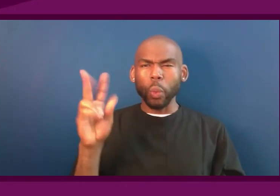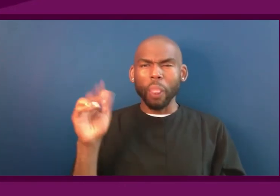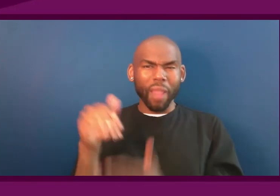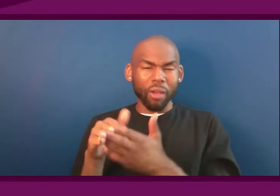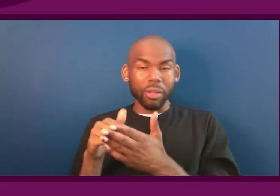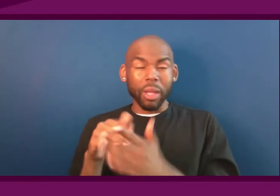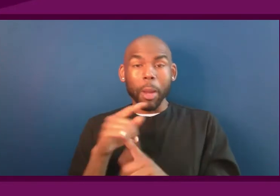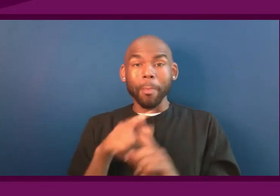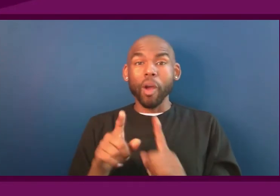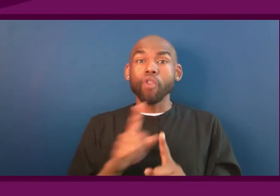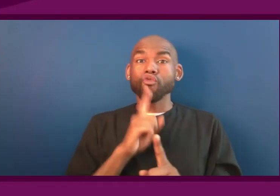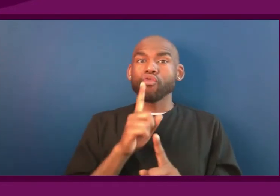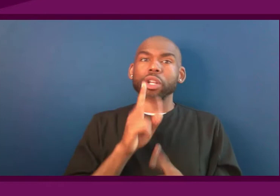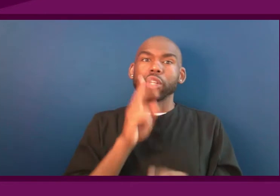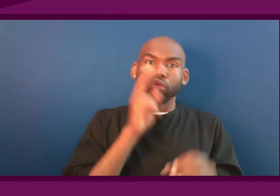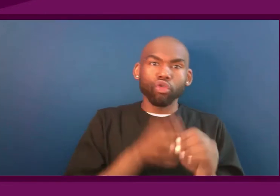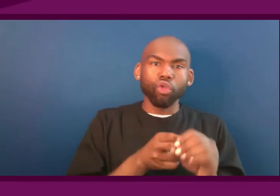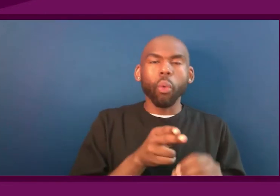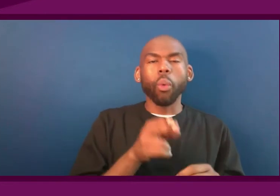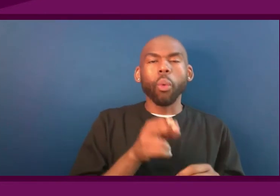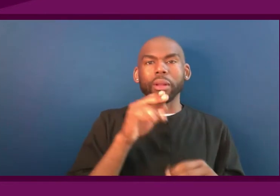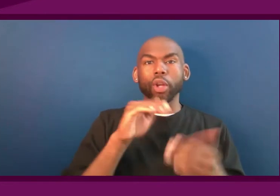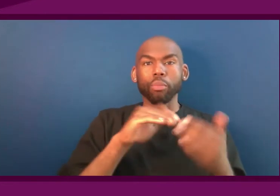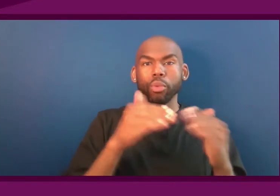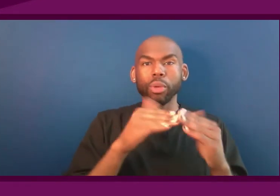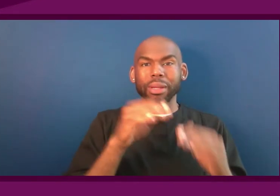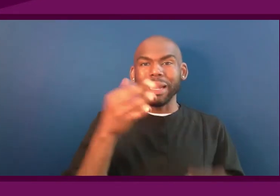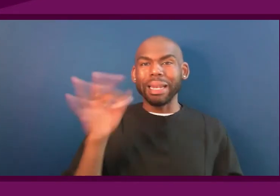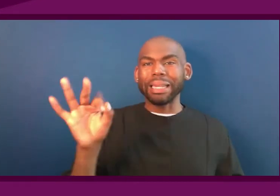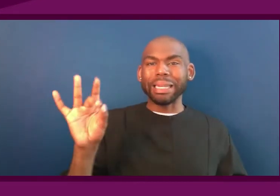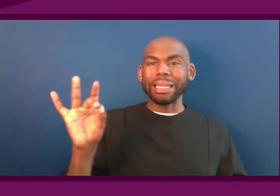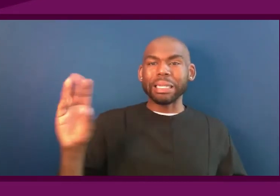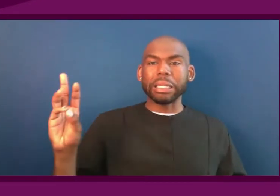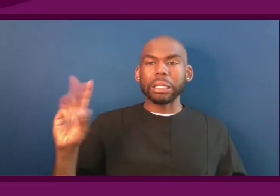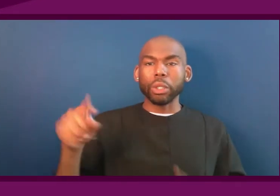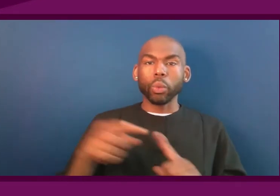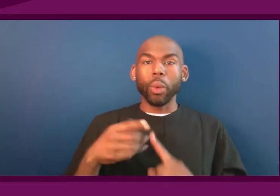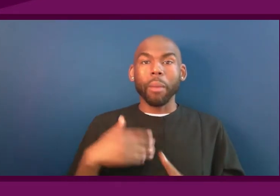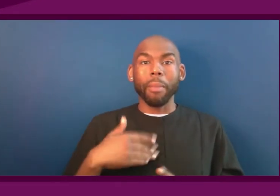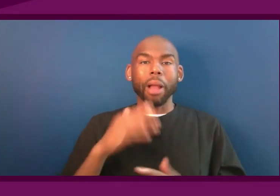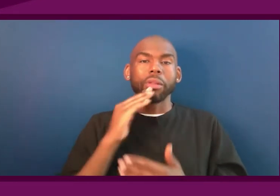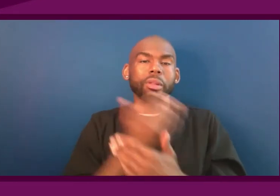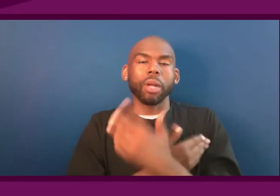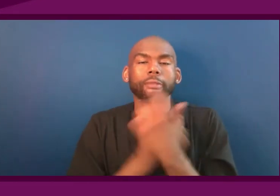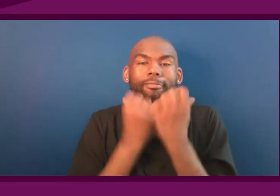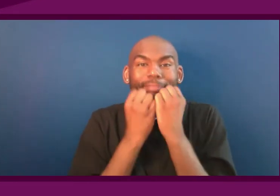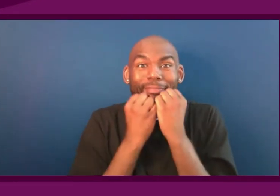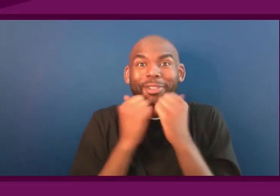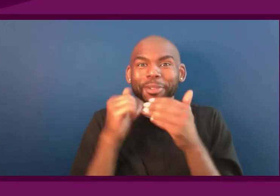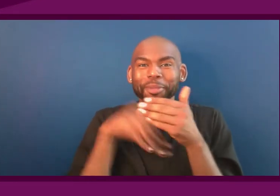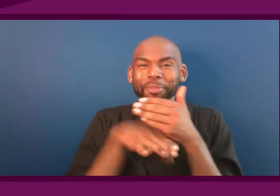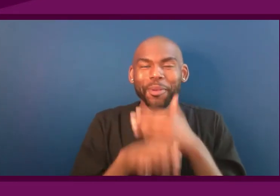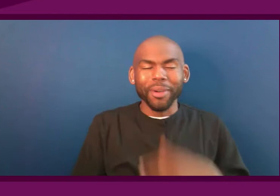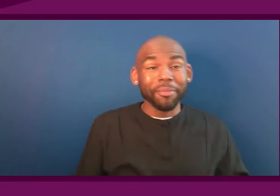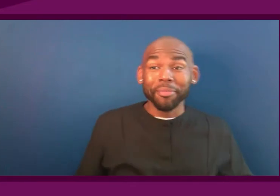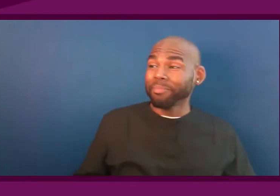Debra Ruh: I just always thought I was here for a reason. And so when my daughter was born, when they told me she had Down syndrome, I thought, "Okay,